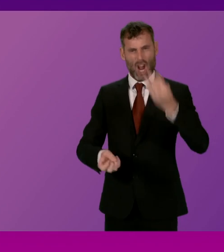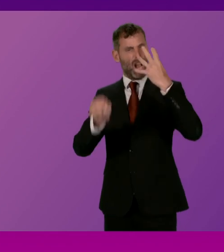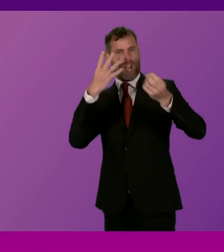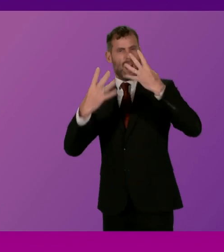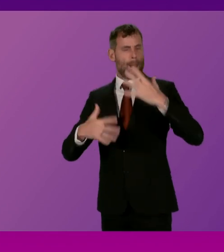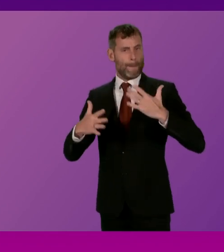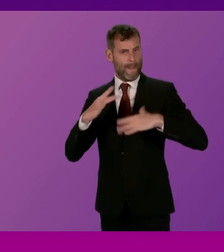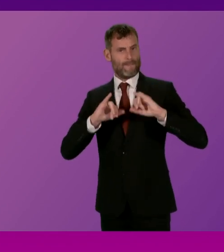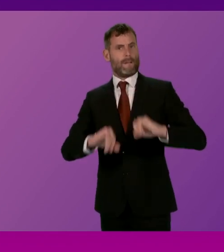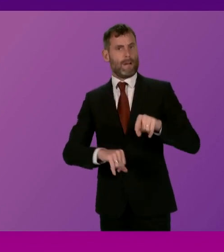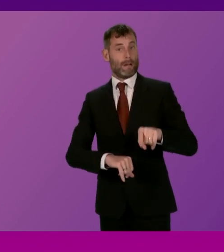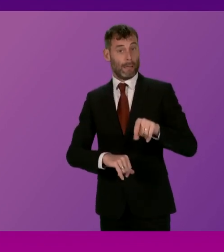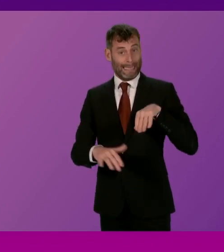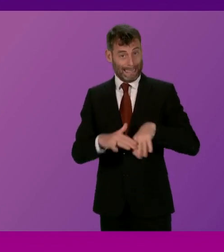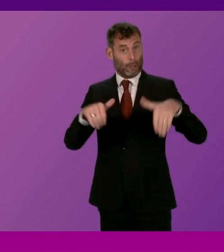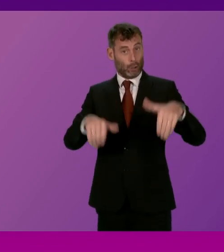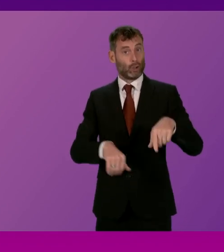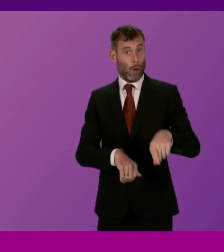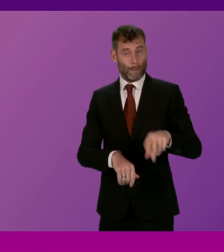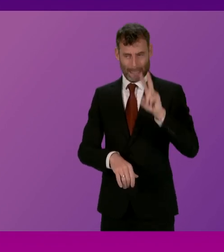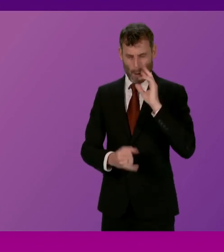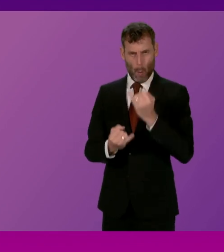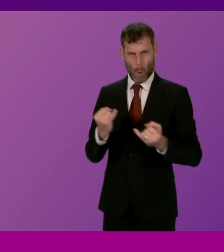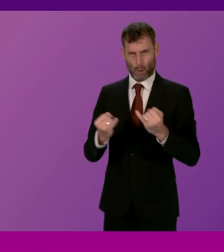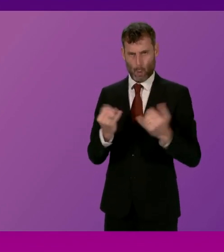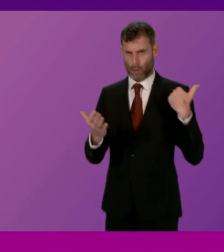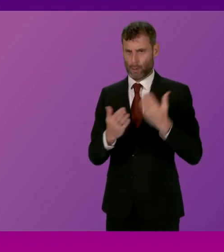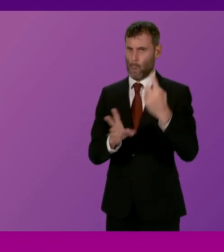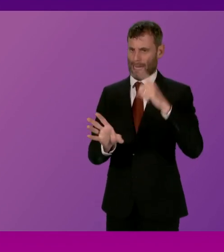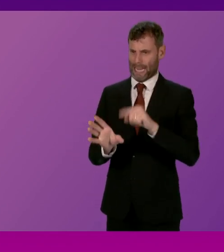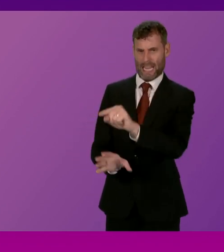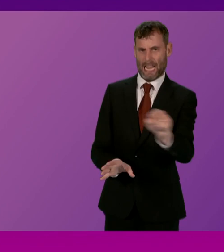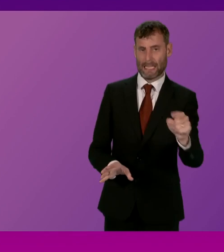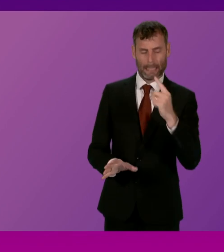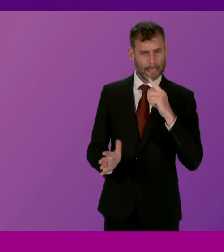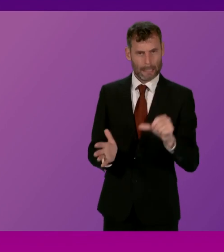That has escalated significantly over the past year and, in their words, is out of control.